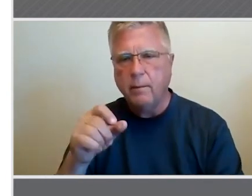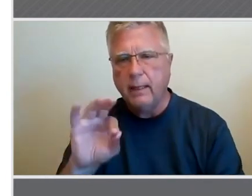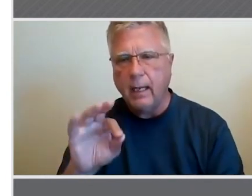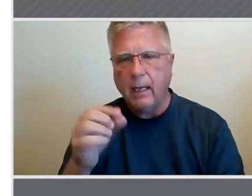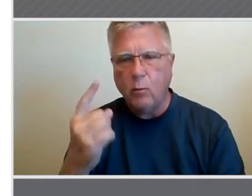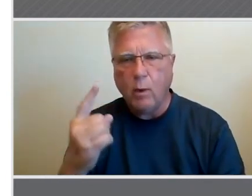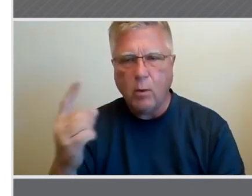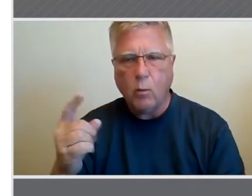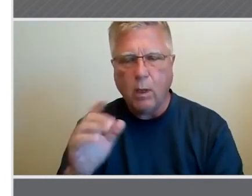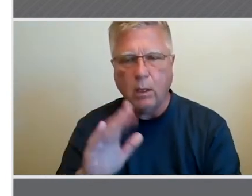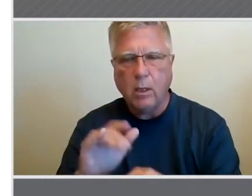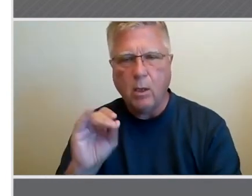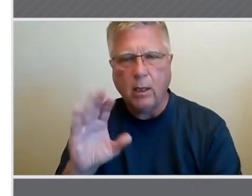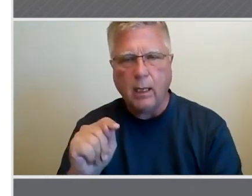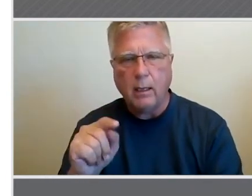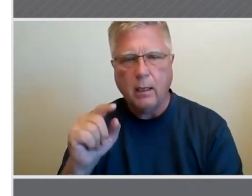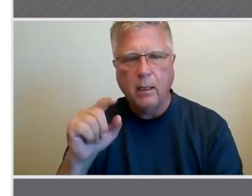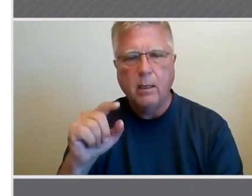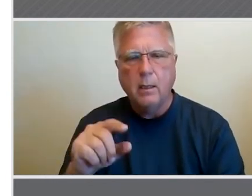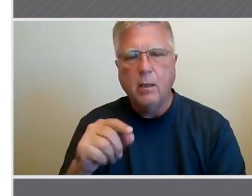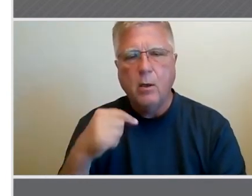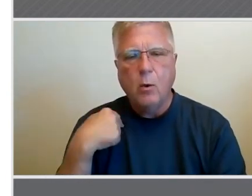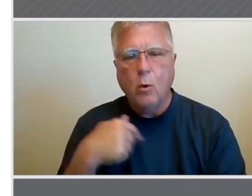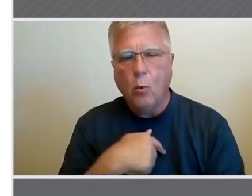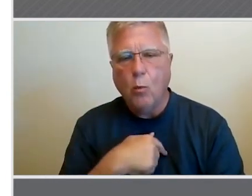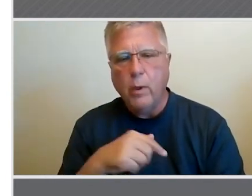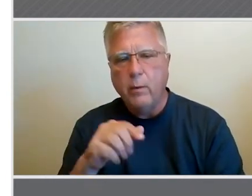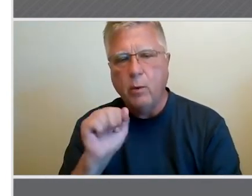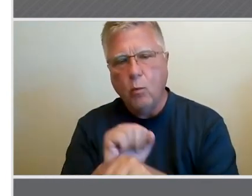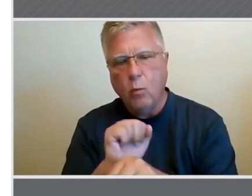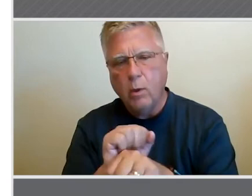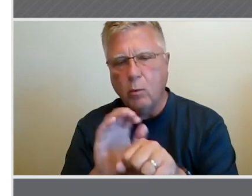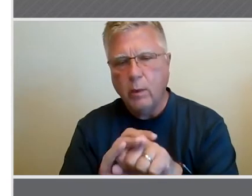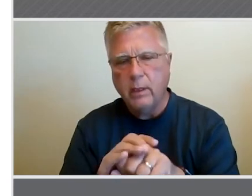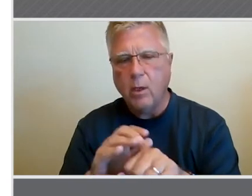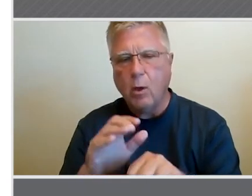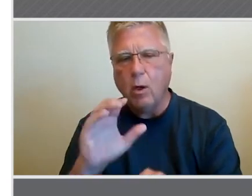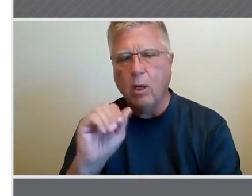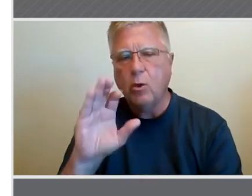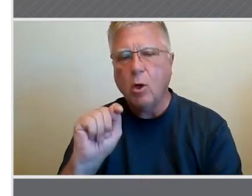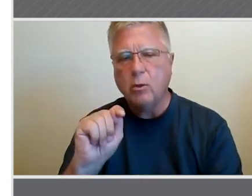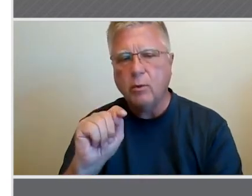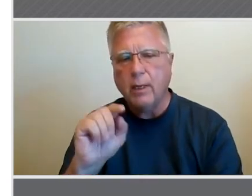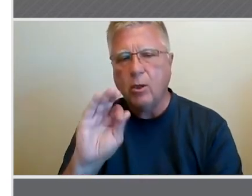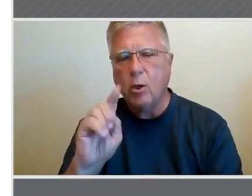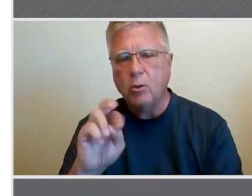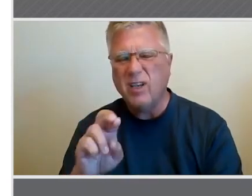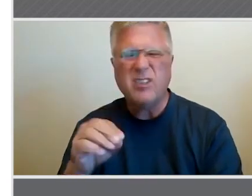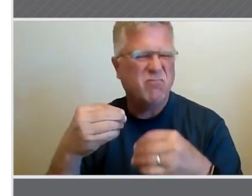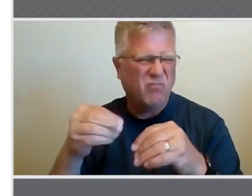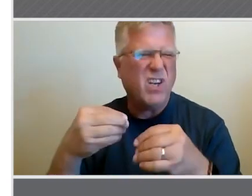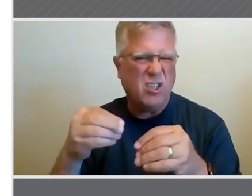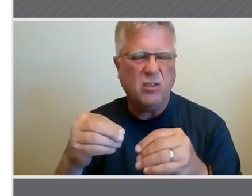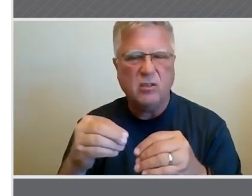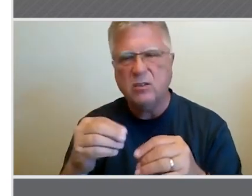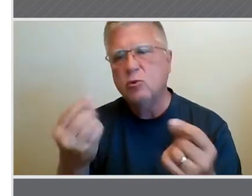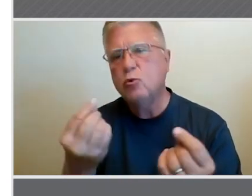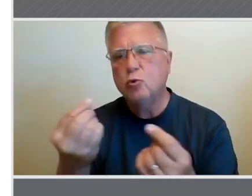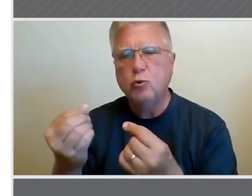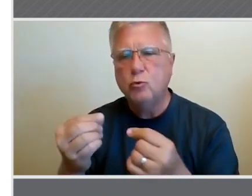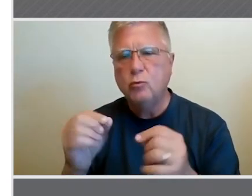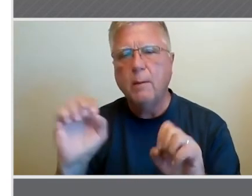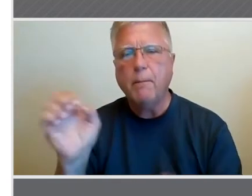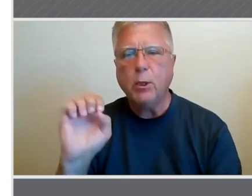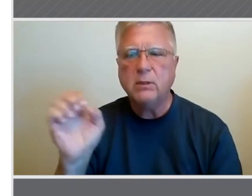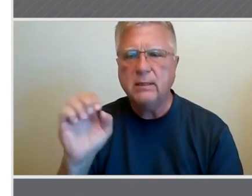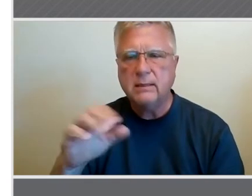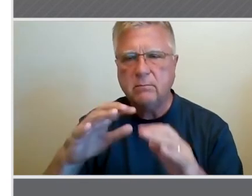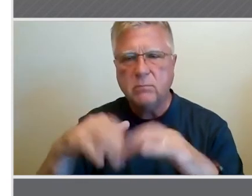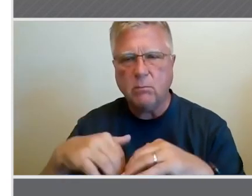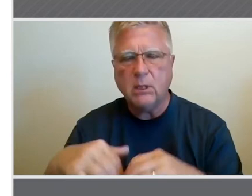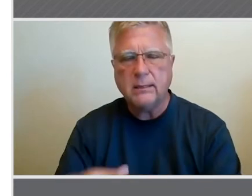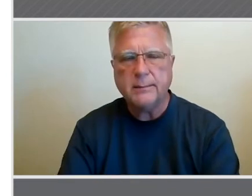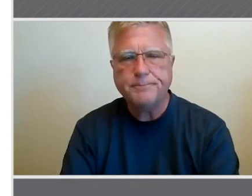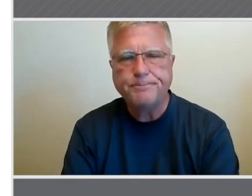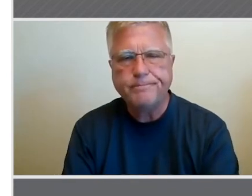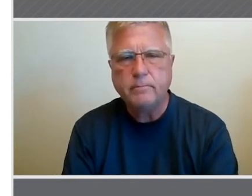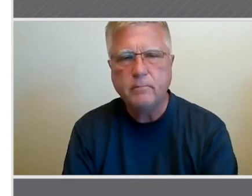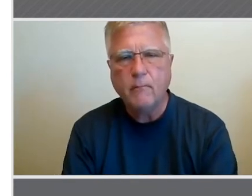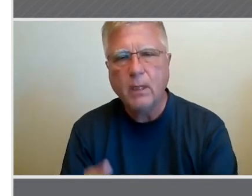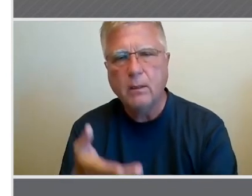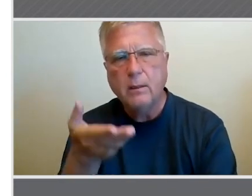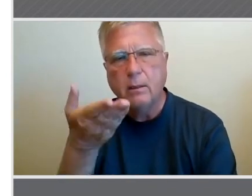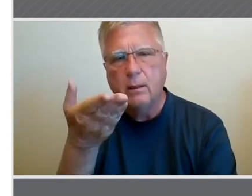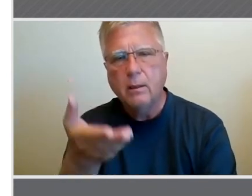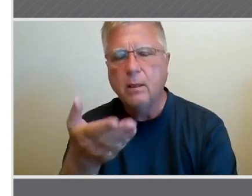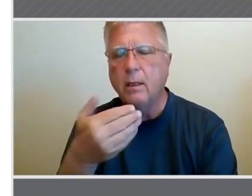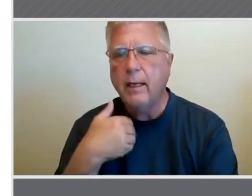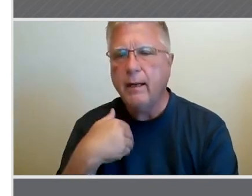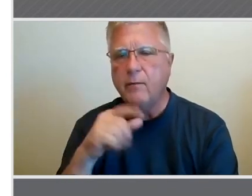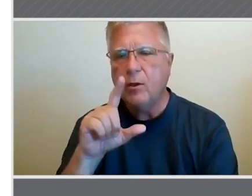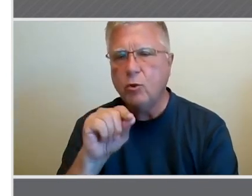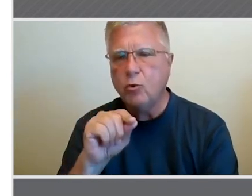And here is where the 21 non emergency demolitions